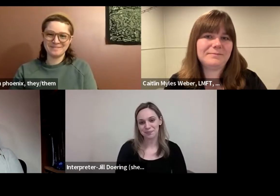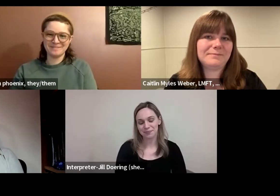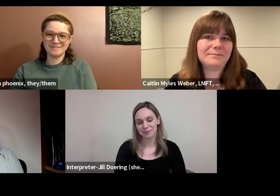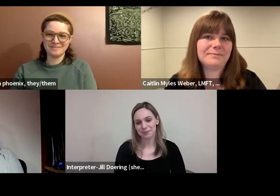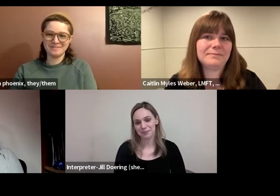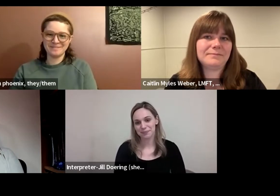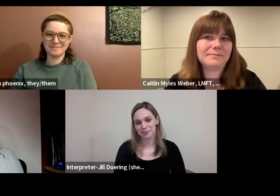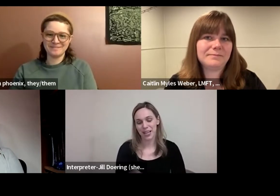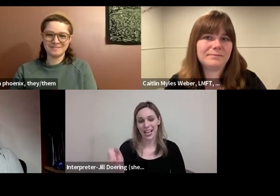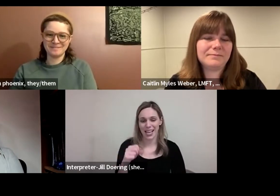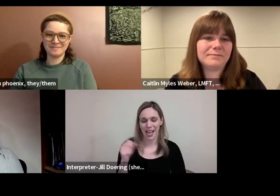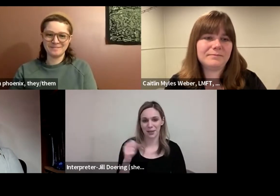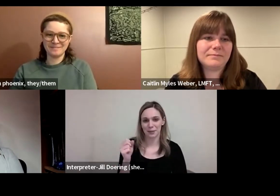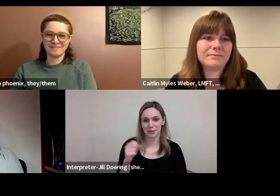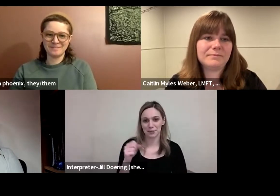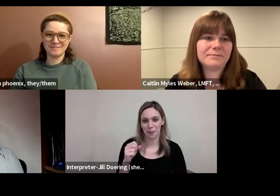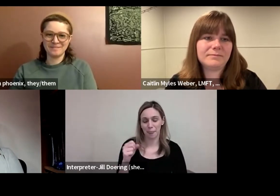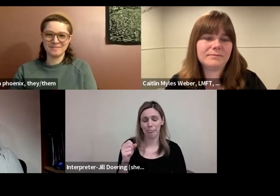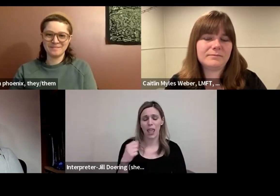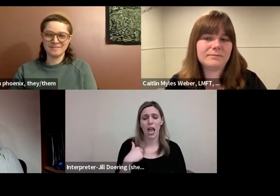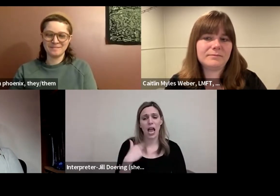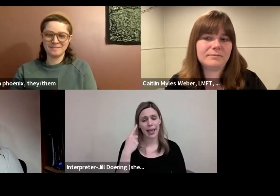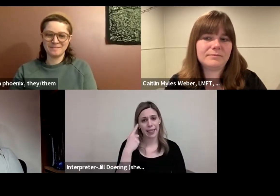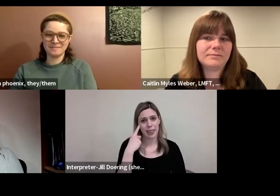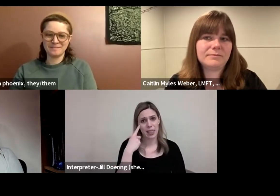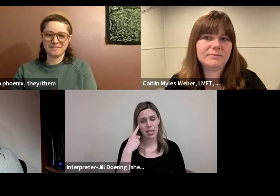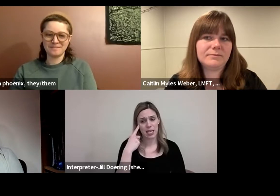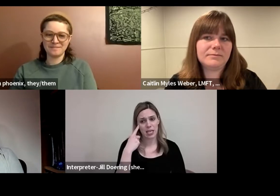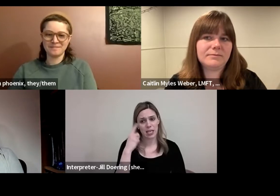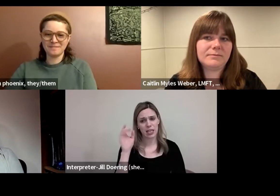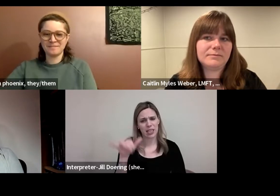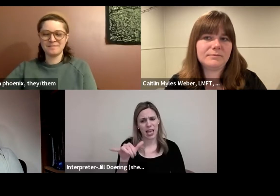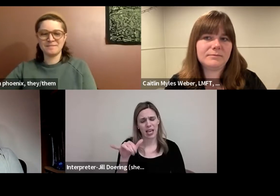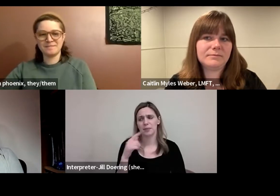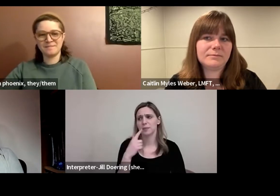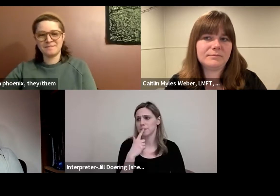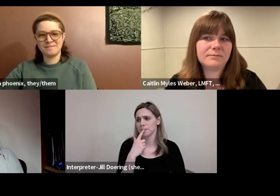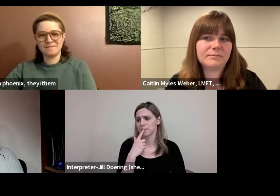Yeah, so I think that the trauma that is specific